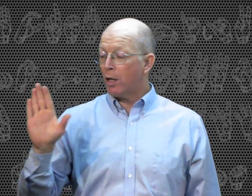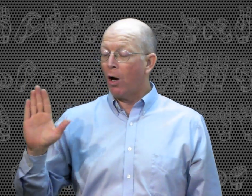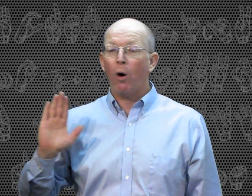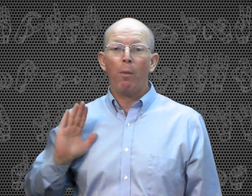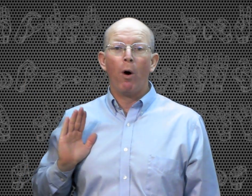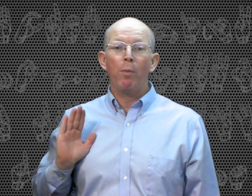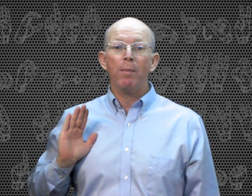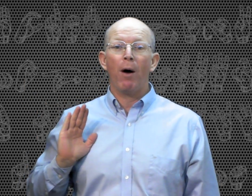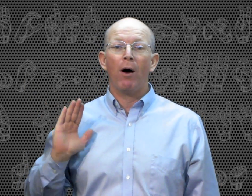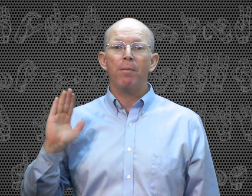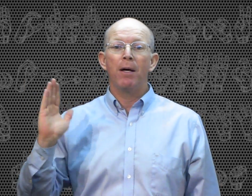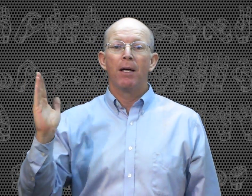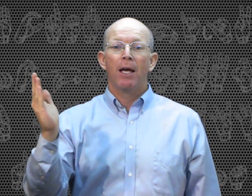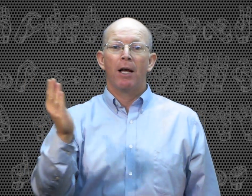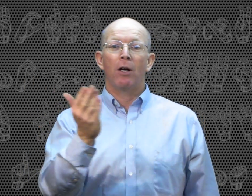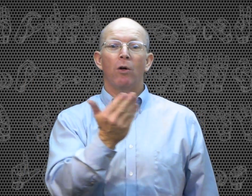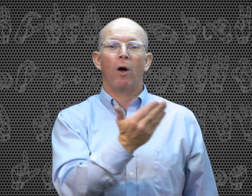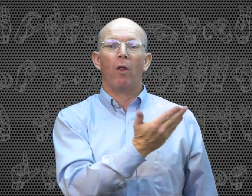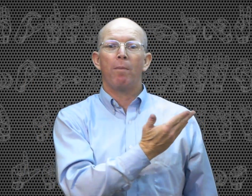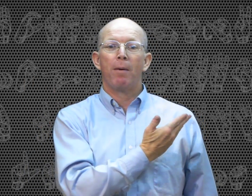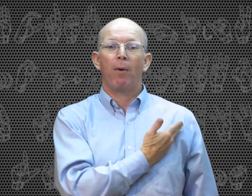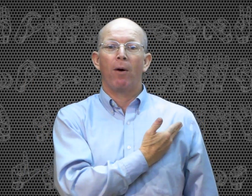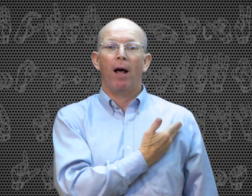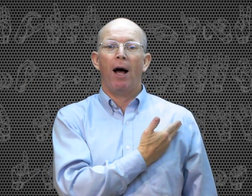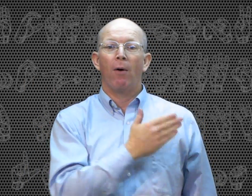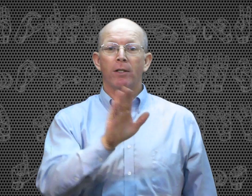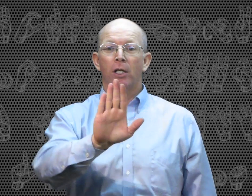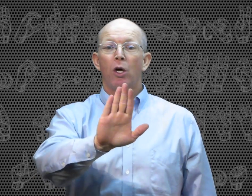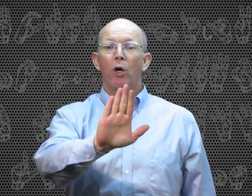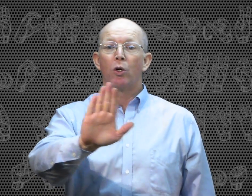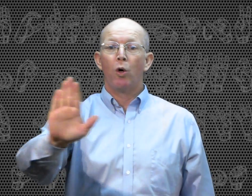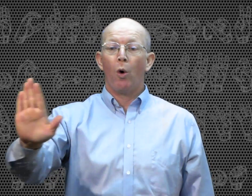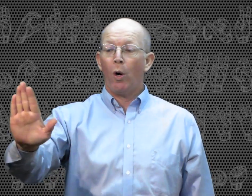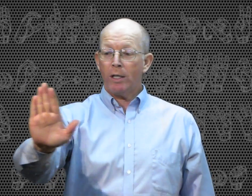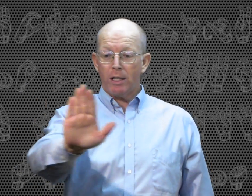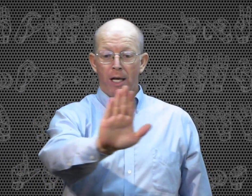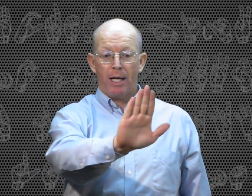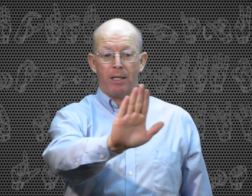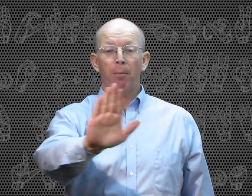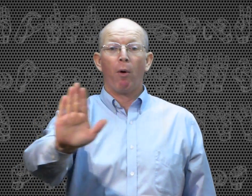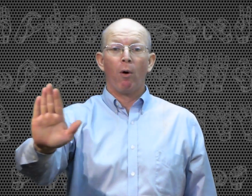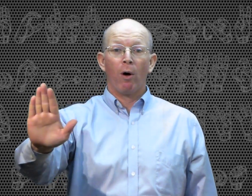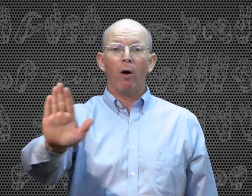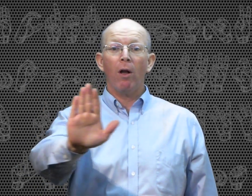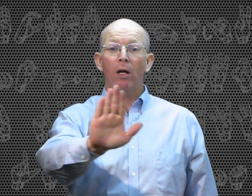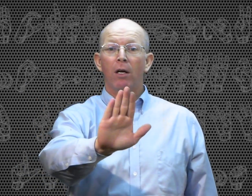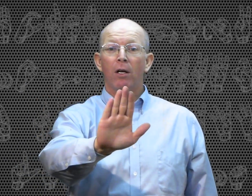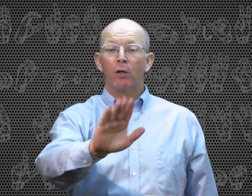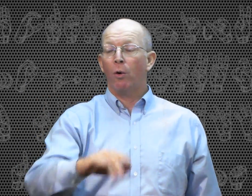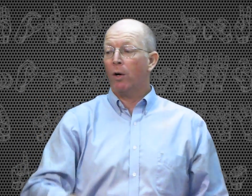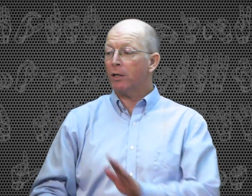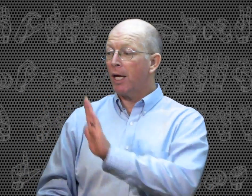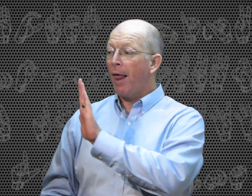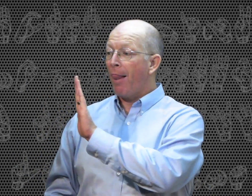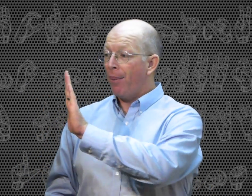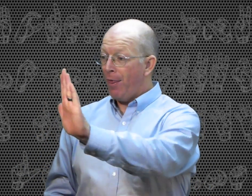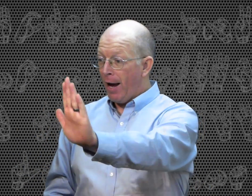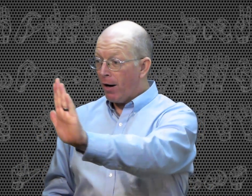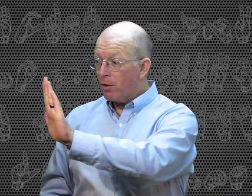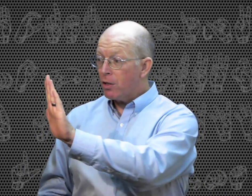using the open palm and include all the people. OURS YOURS as in plural. YOURS